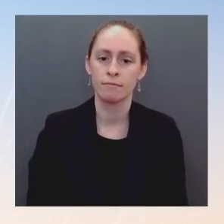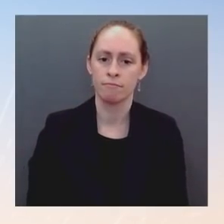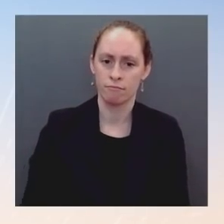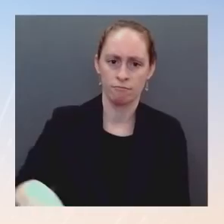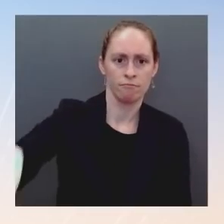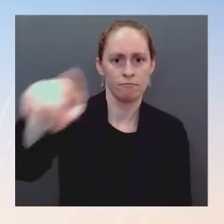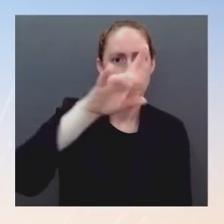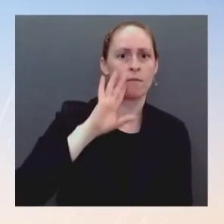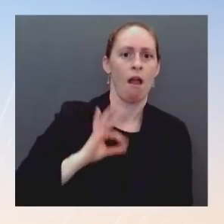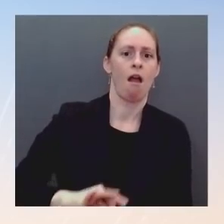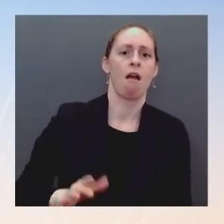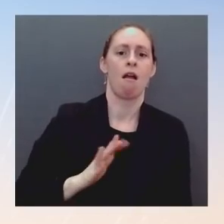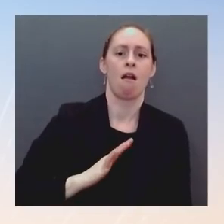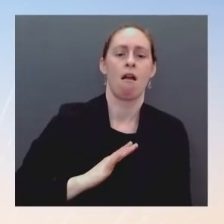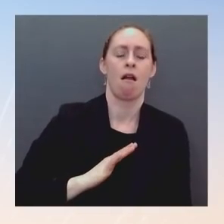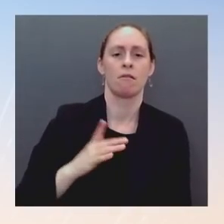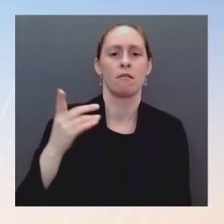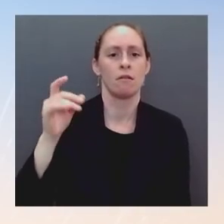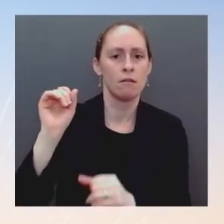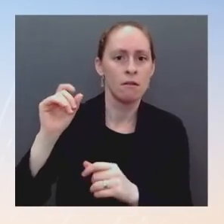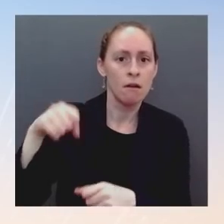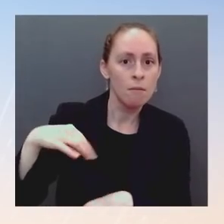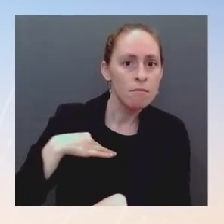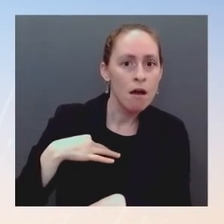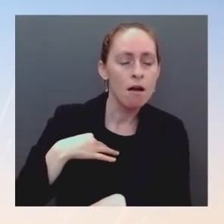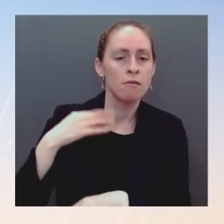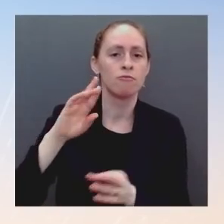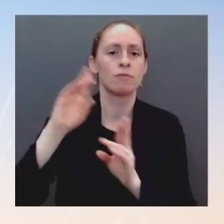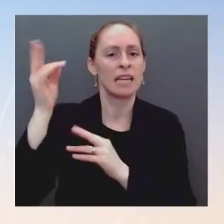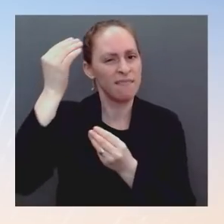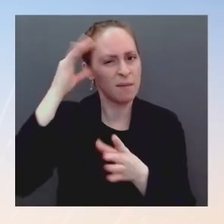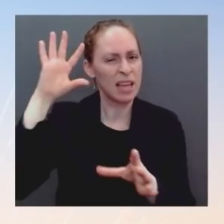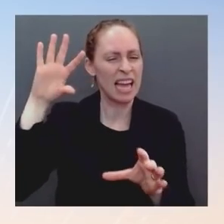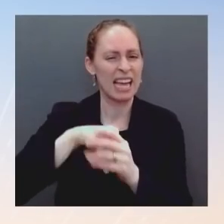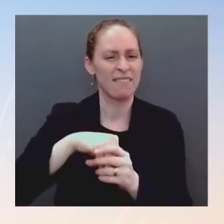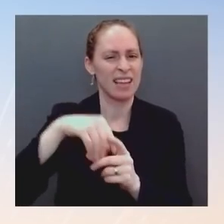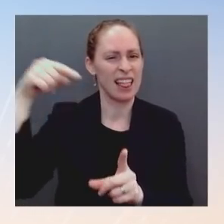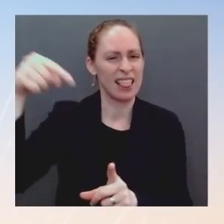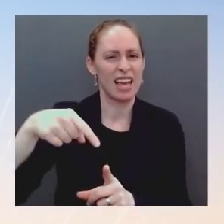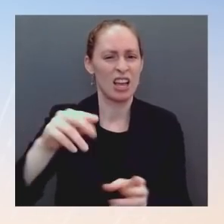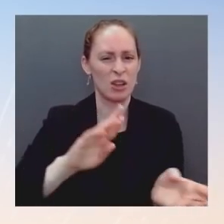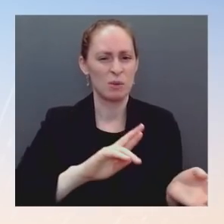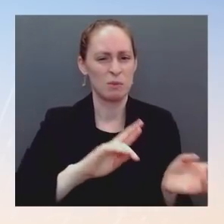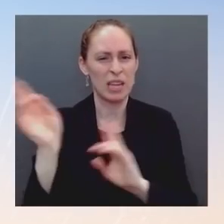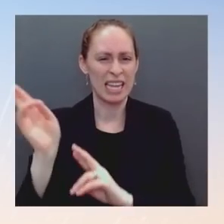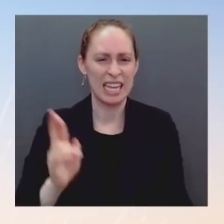In terms of COVID relief funds, I mean, we have -- I'd really have to dig into more specifics of what they're looking for.